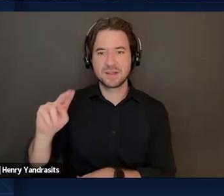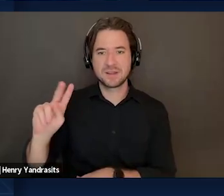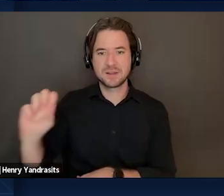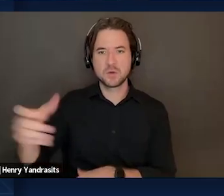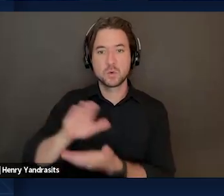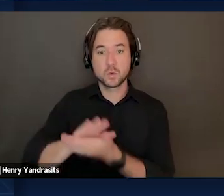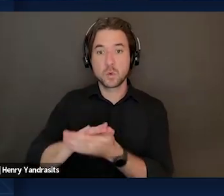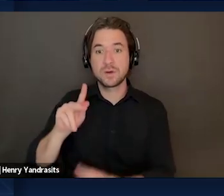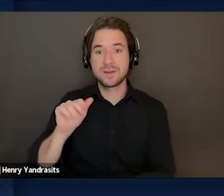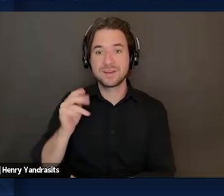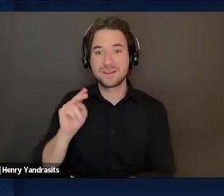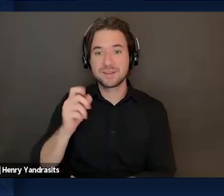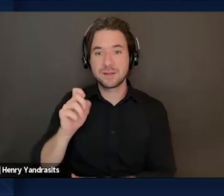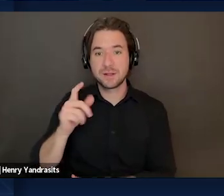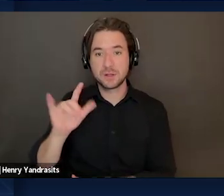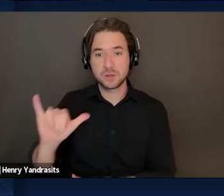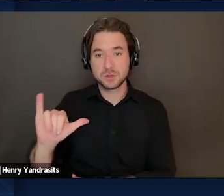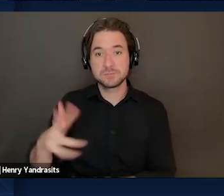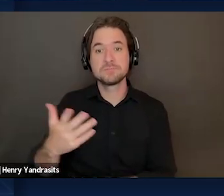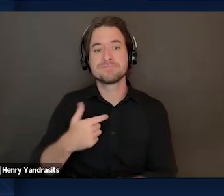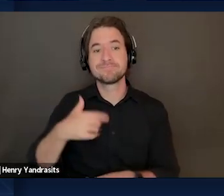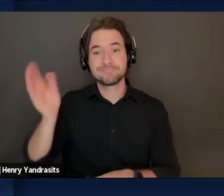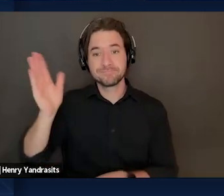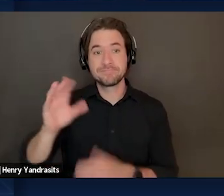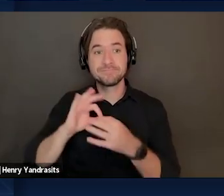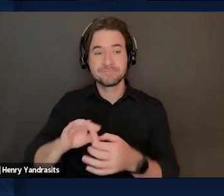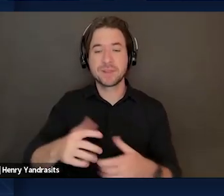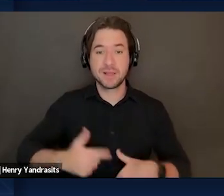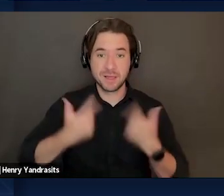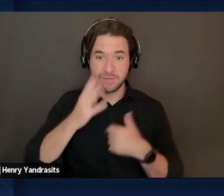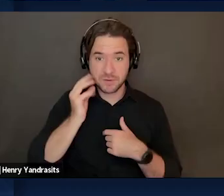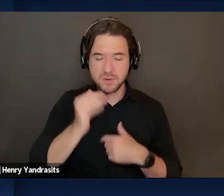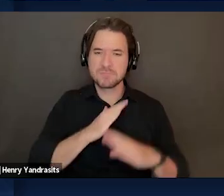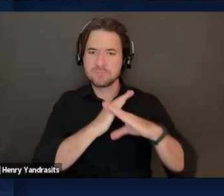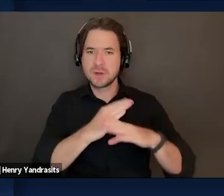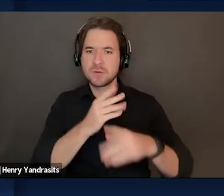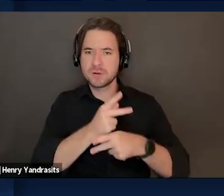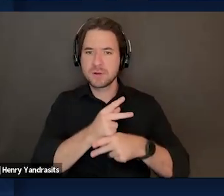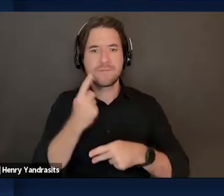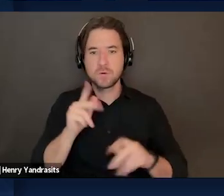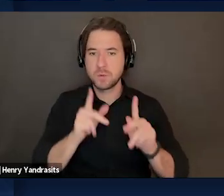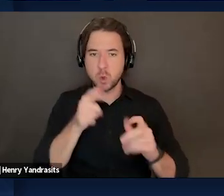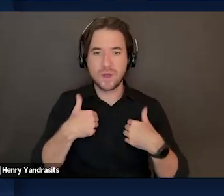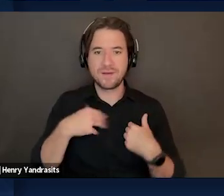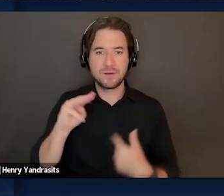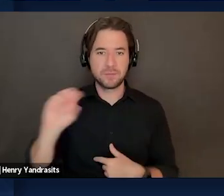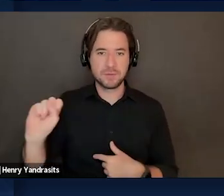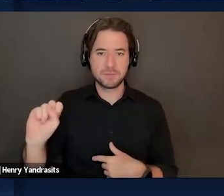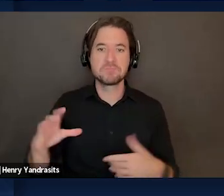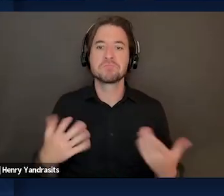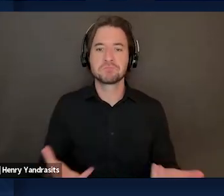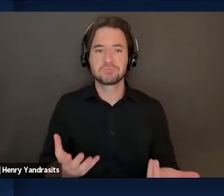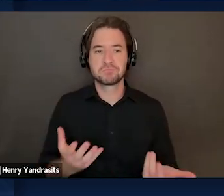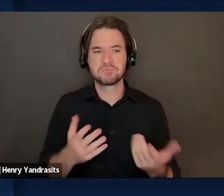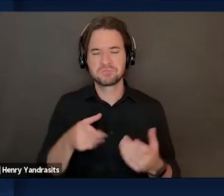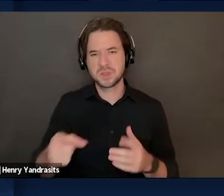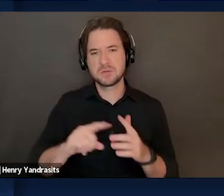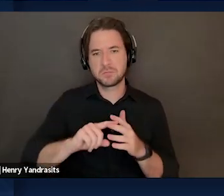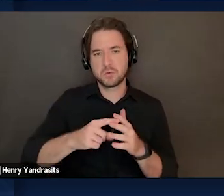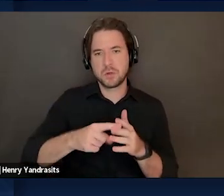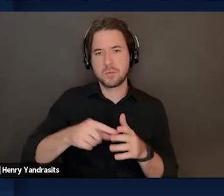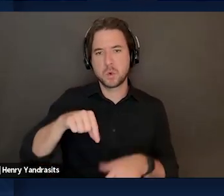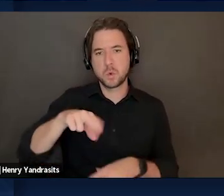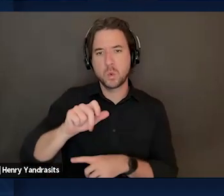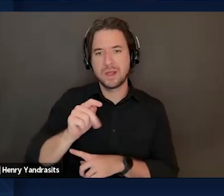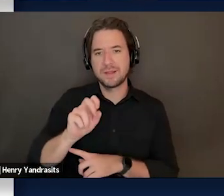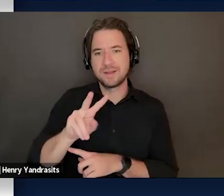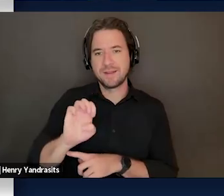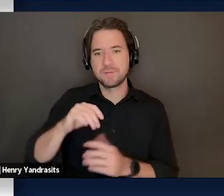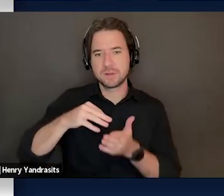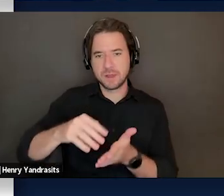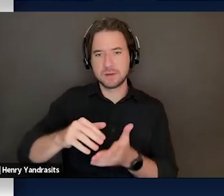Um, and this is a presentation about the lived experiences and barriers to care among people with multiple sclerosis, a preliminary qualitative study.